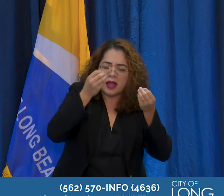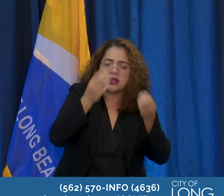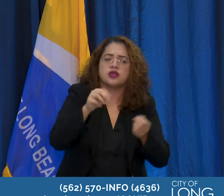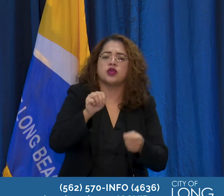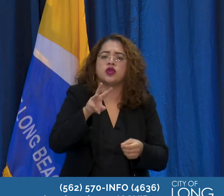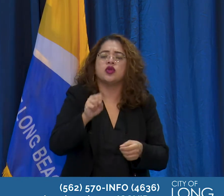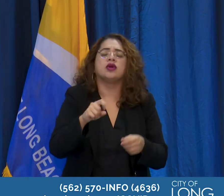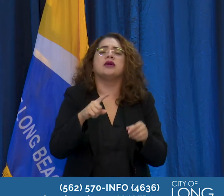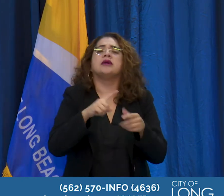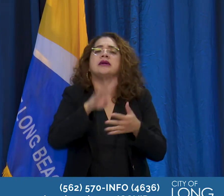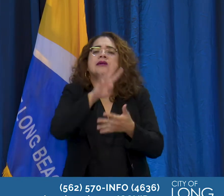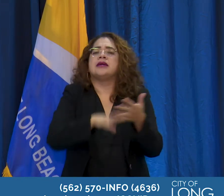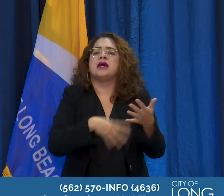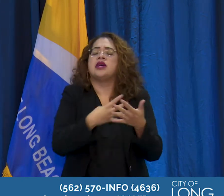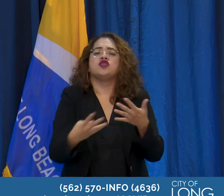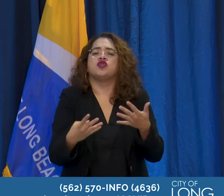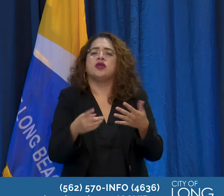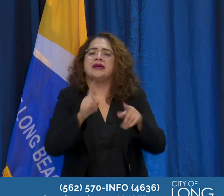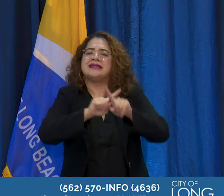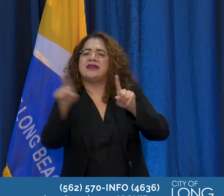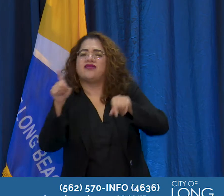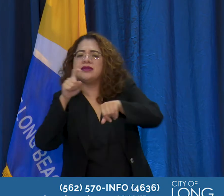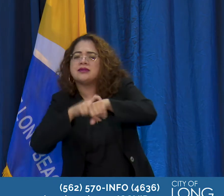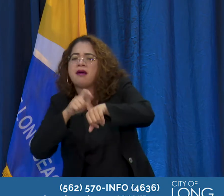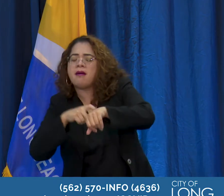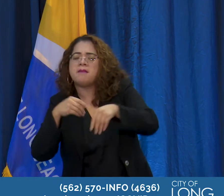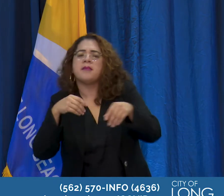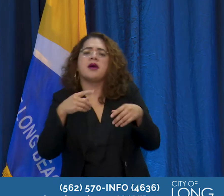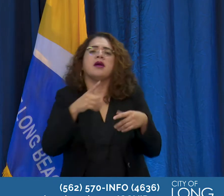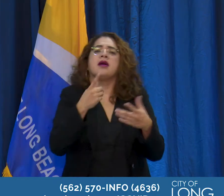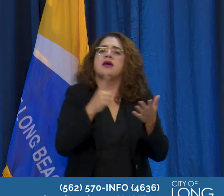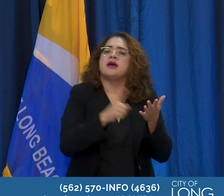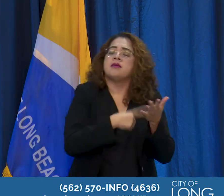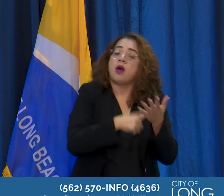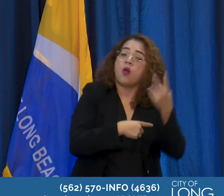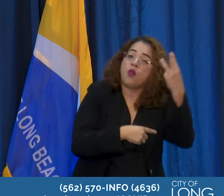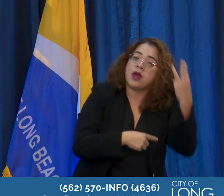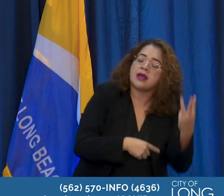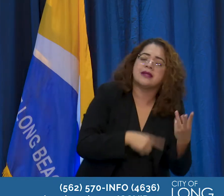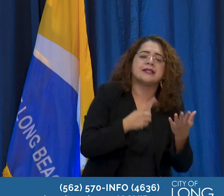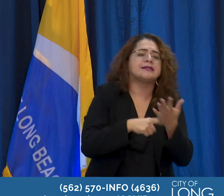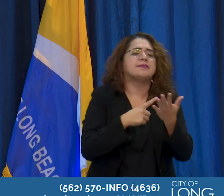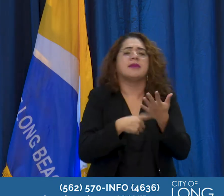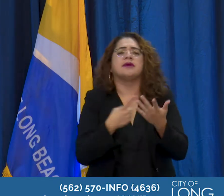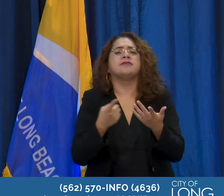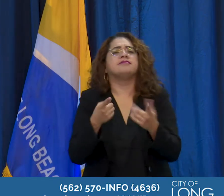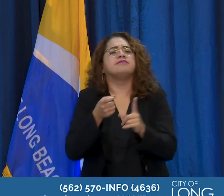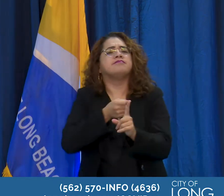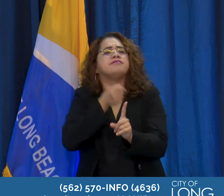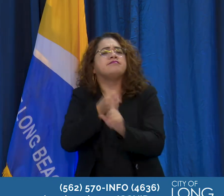days and different times, and sometimes they'll be back on Wednesdays as well. It just, it's just dependent on what's going on.